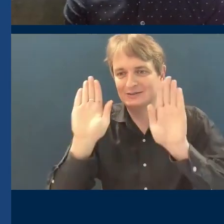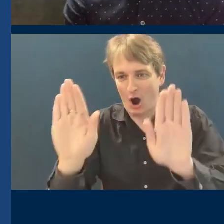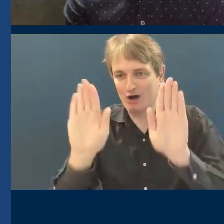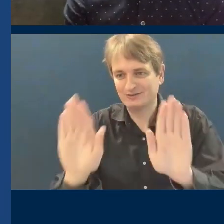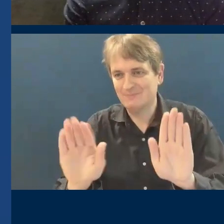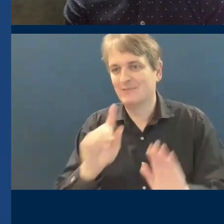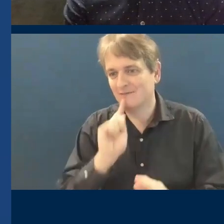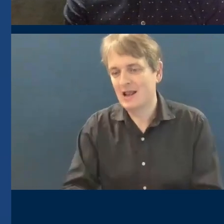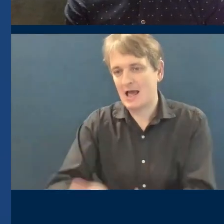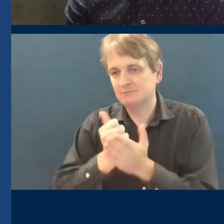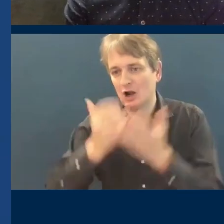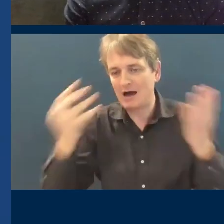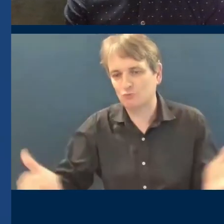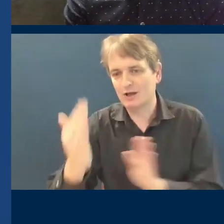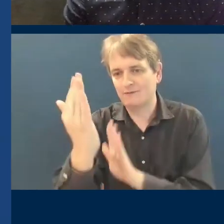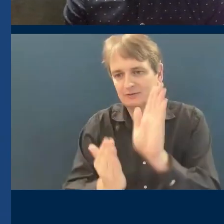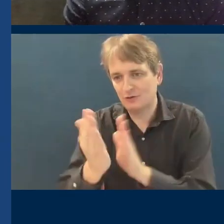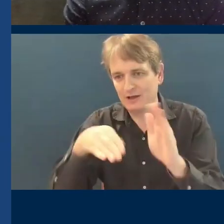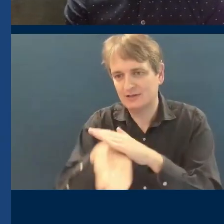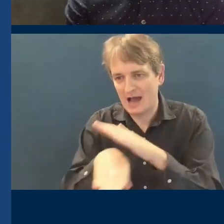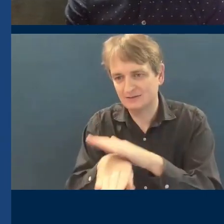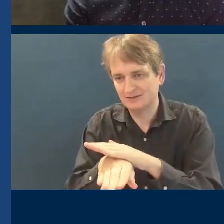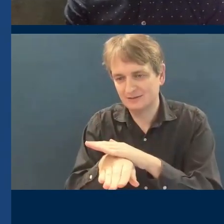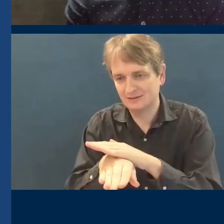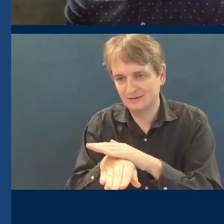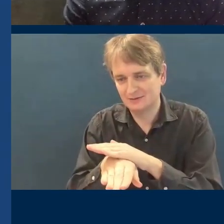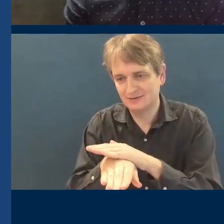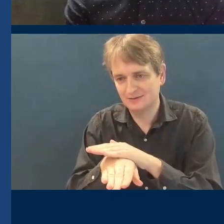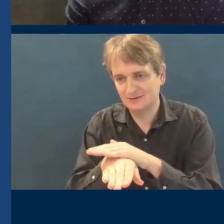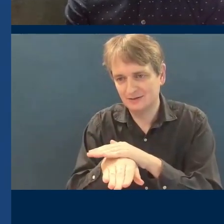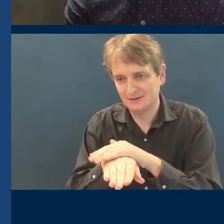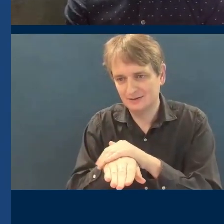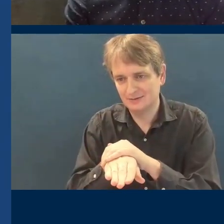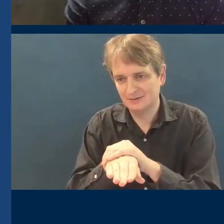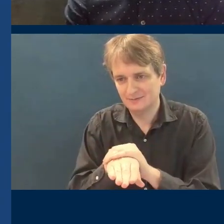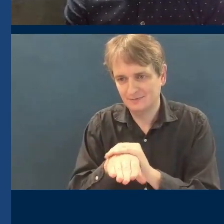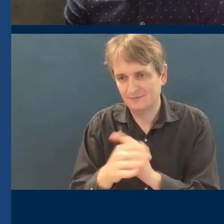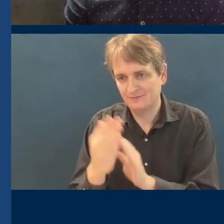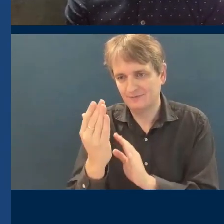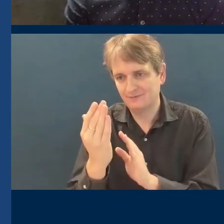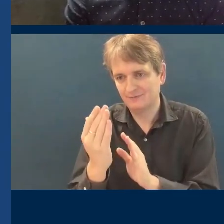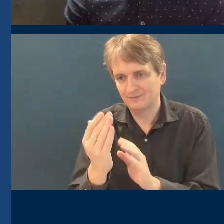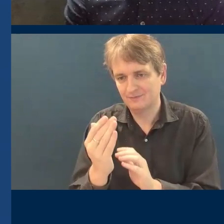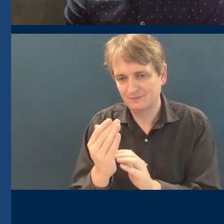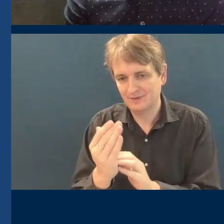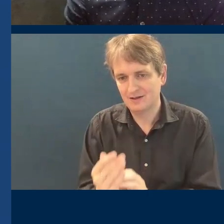So the production is awesome. And it really really improves accessibility for face-to-face interactions.